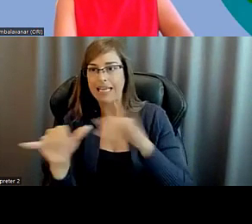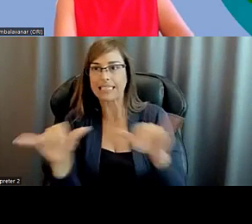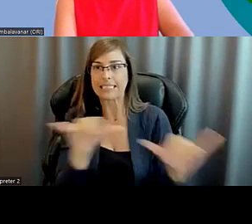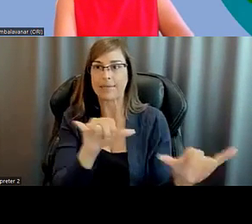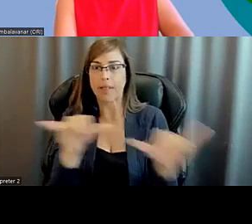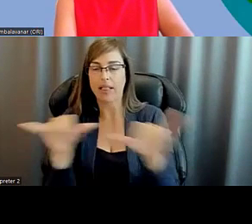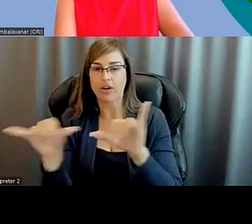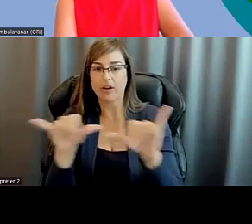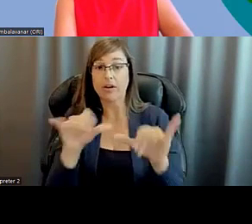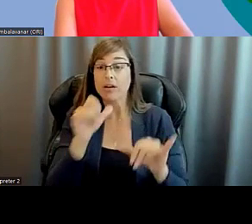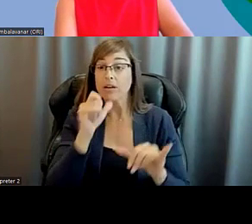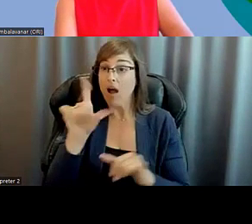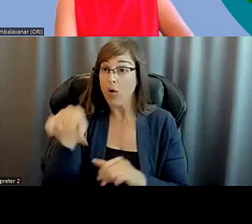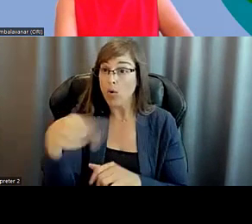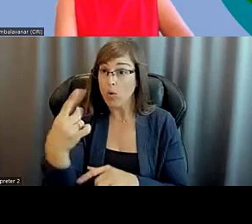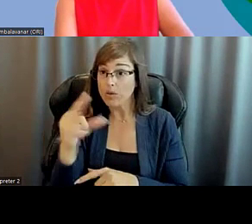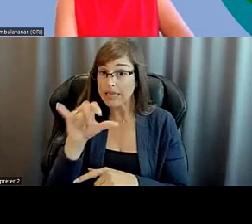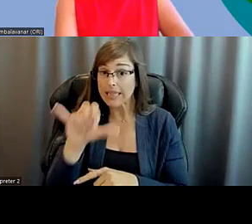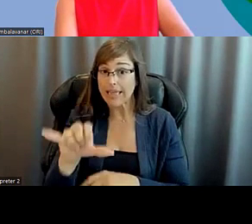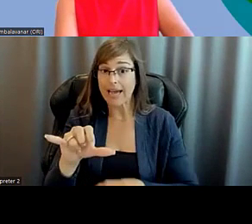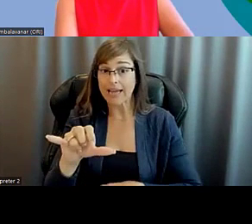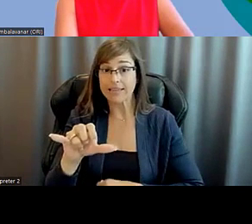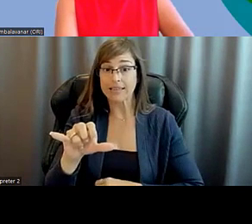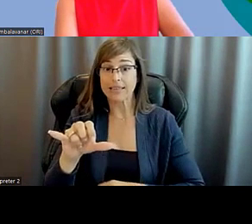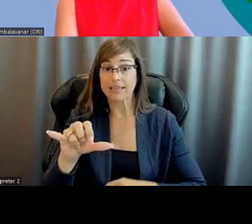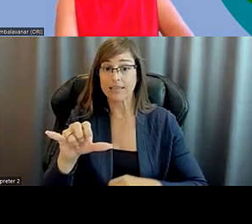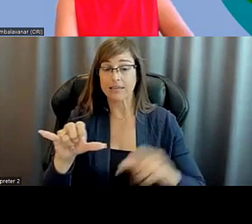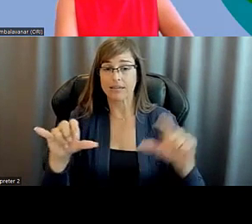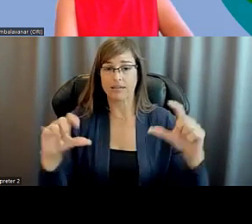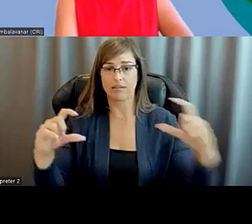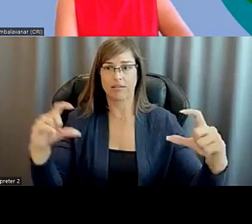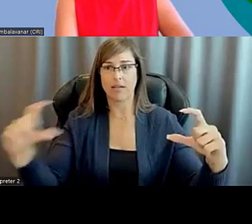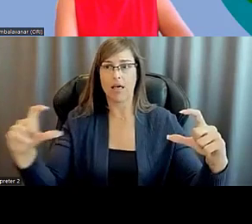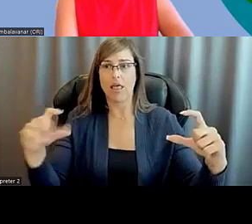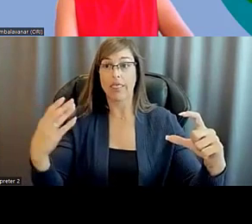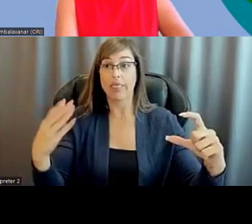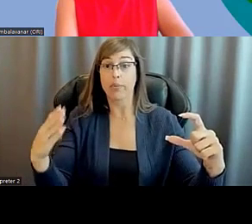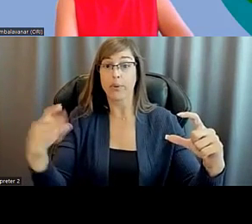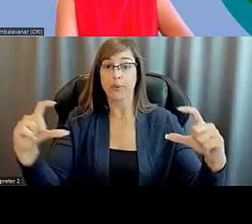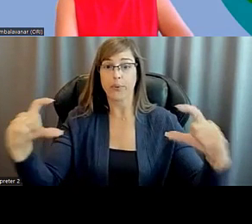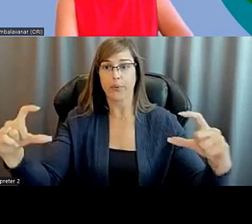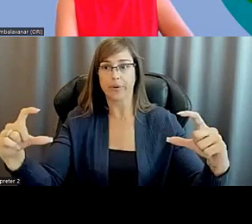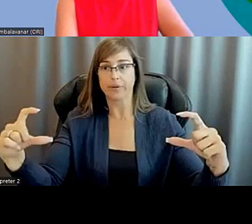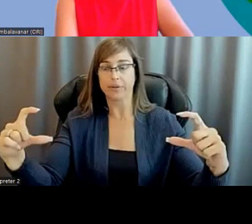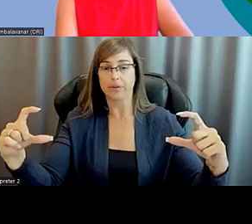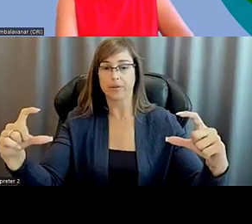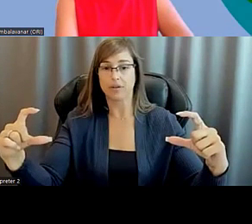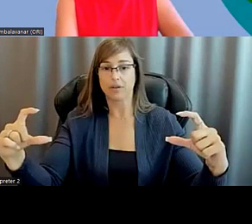Not only that, these other two cells on the ends left